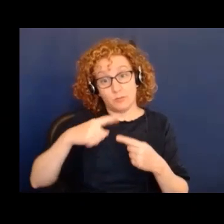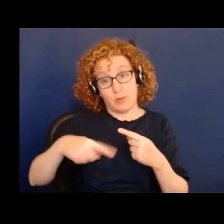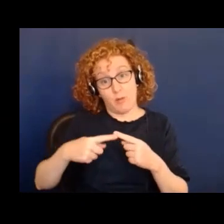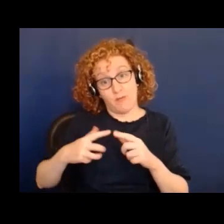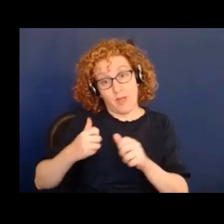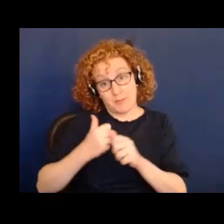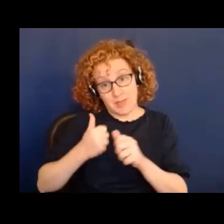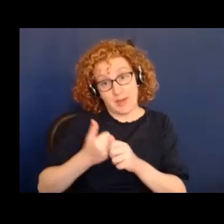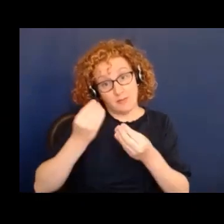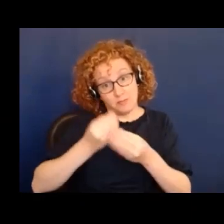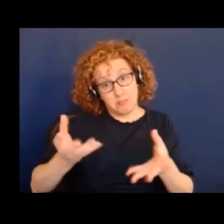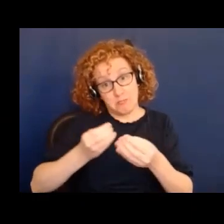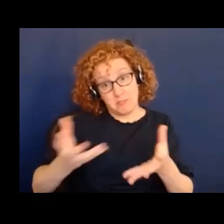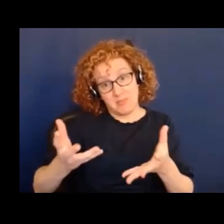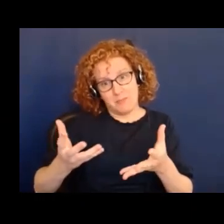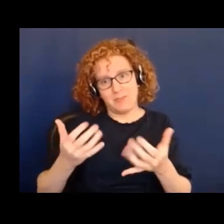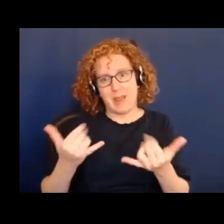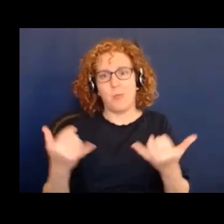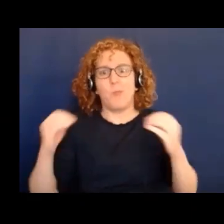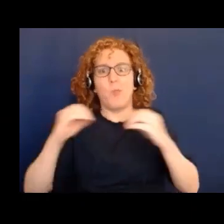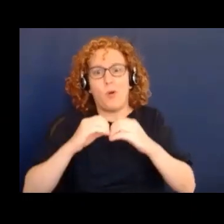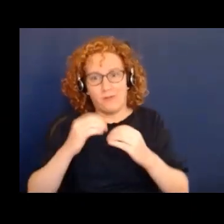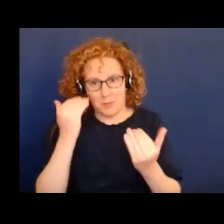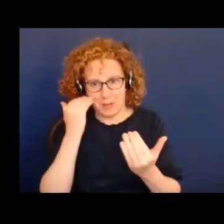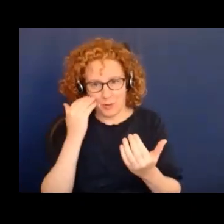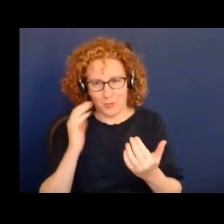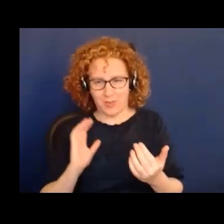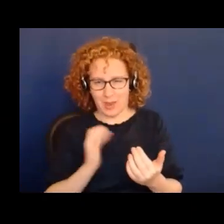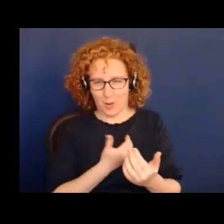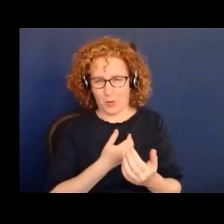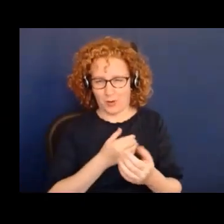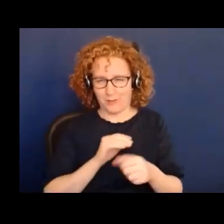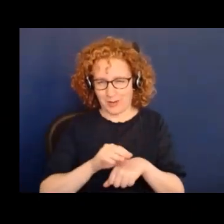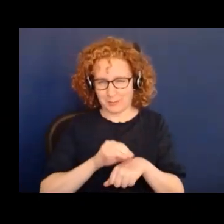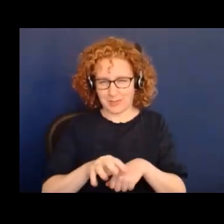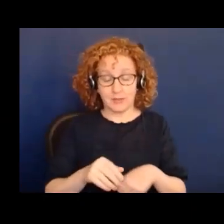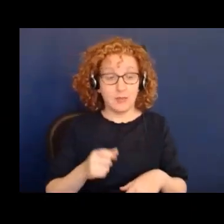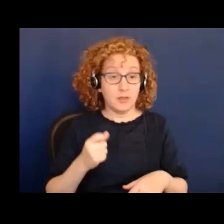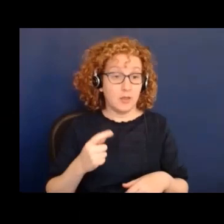you probably all know the current version of our travel advisories are a relatively new product